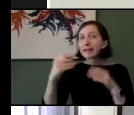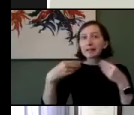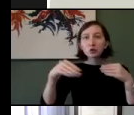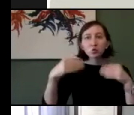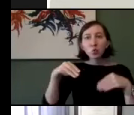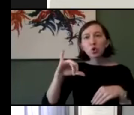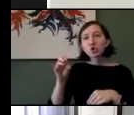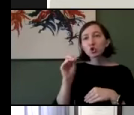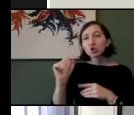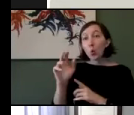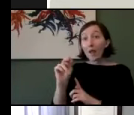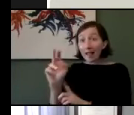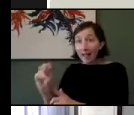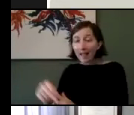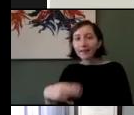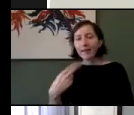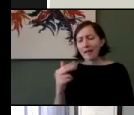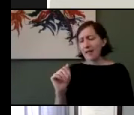Some chain stores have fabric sections.